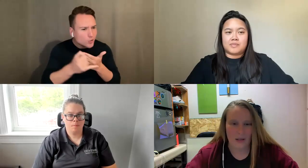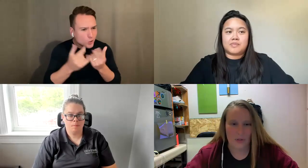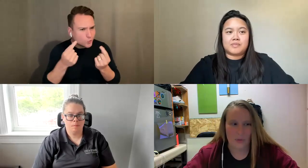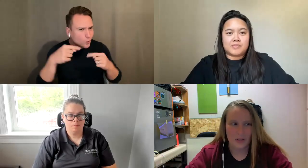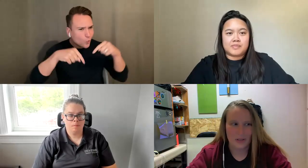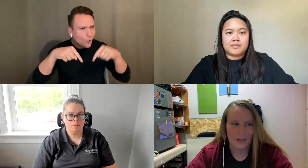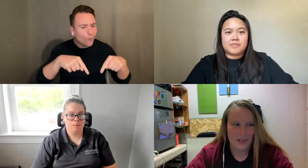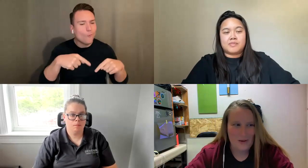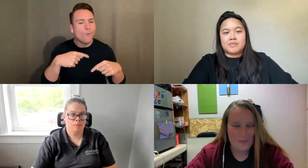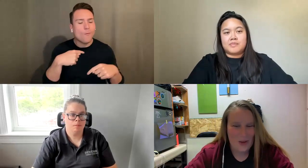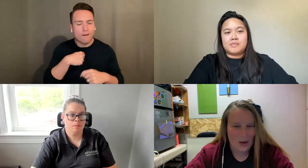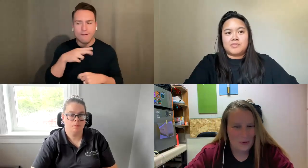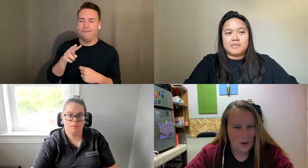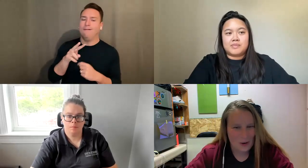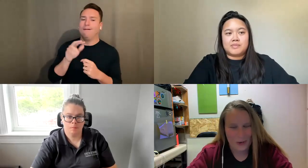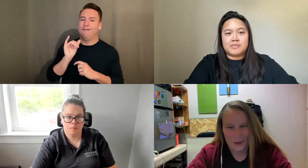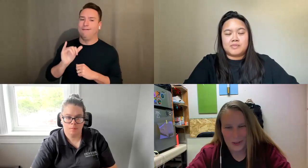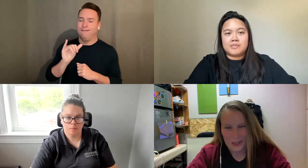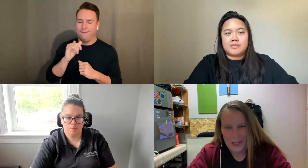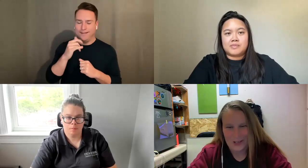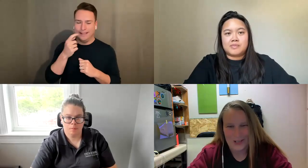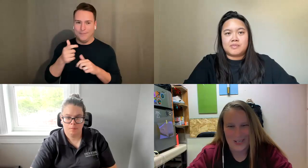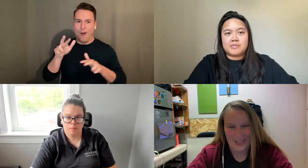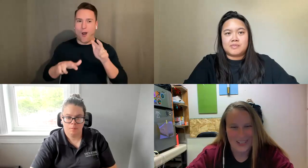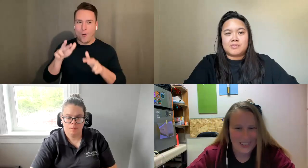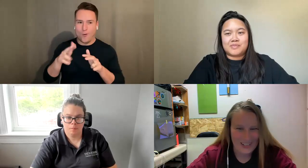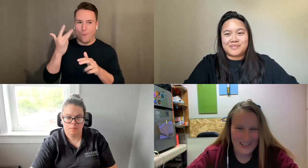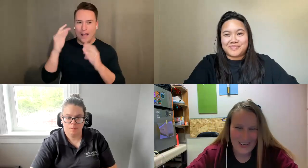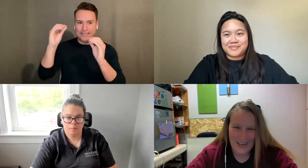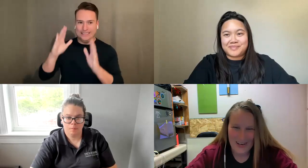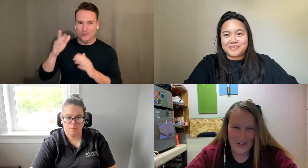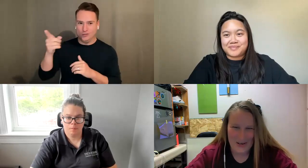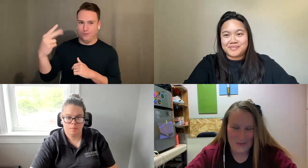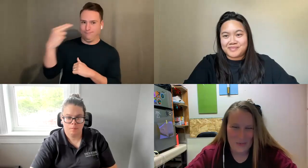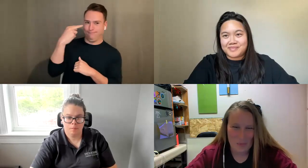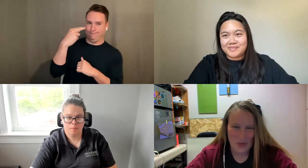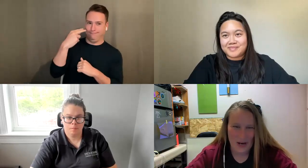And it was really kind of awkward with the teacher standing there.